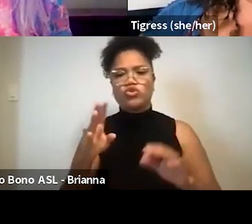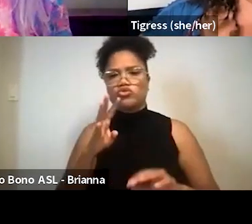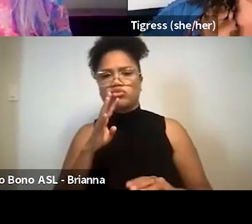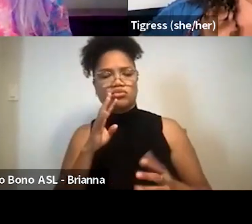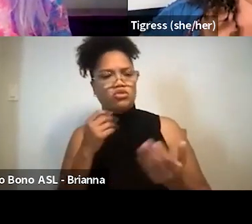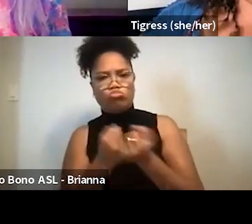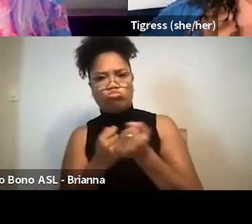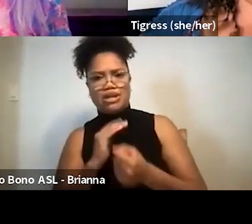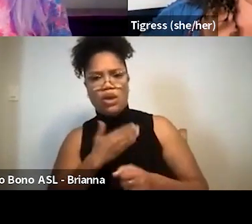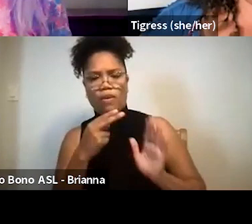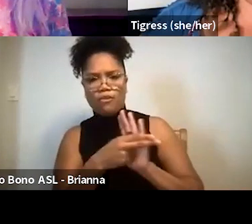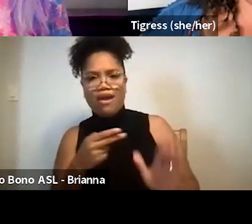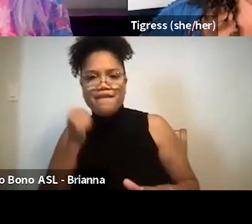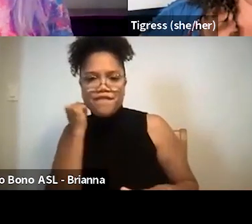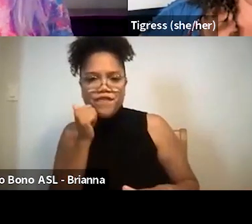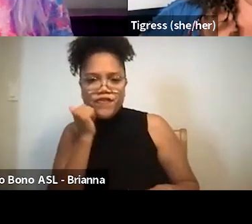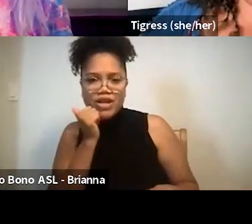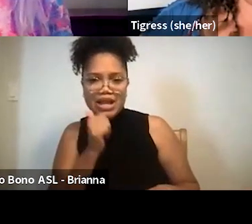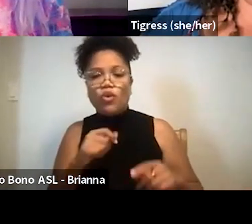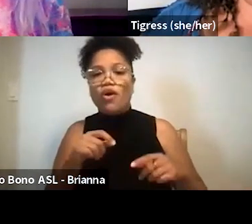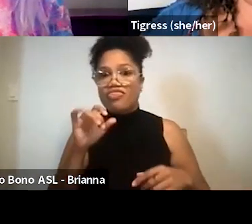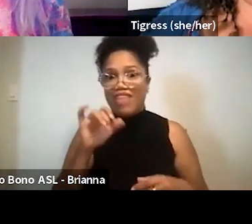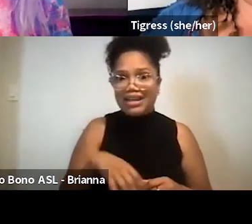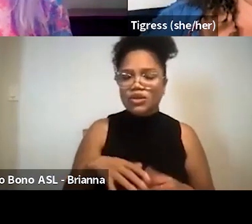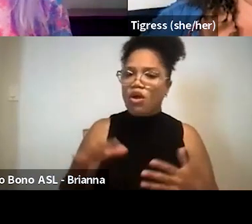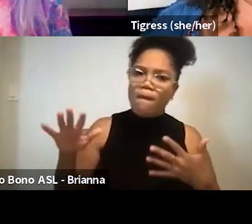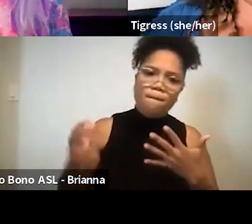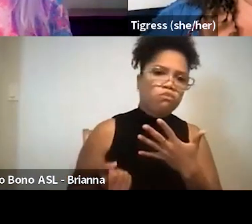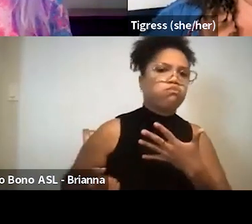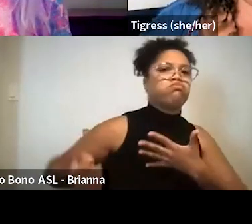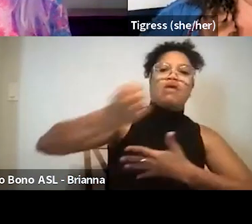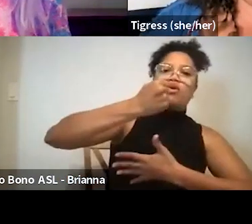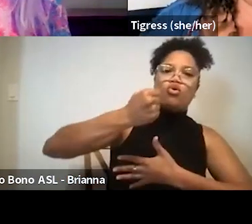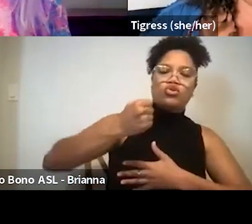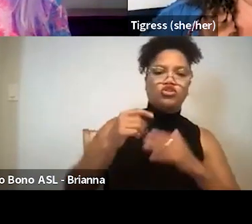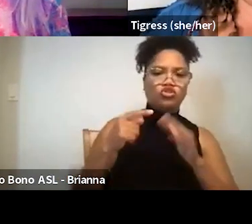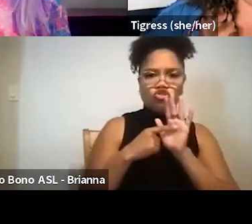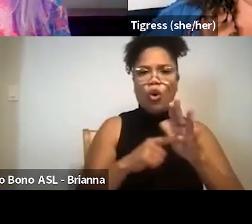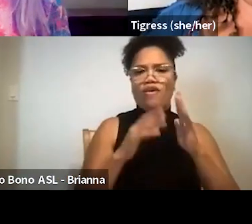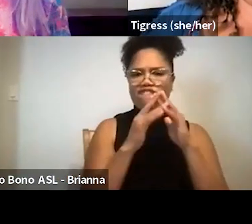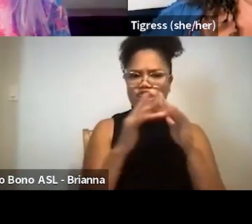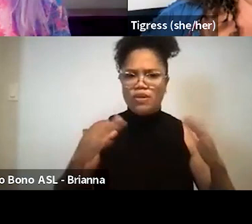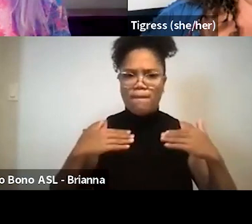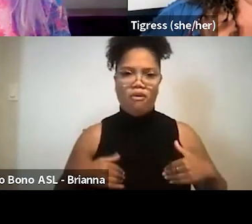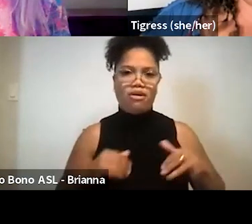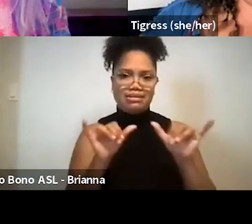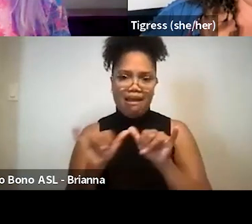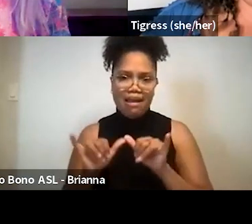It's highly prioritized that we are showing diverse body sizes, among many other forms of diversity.